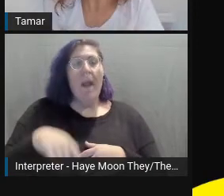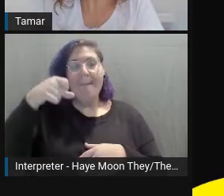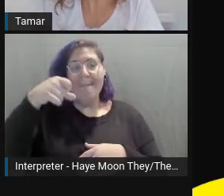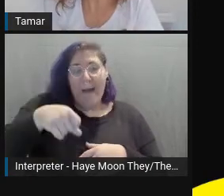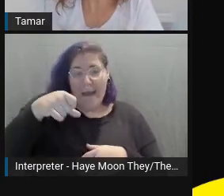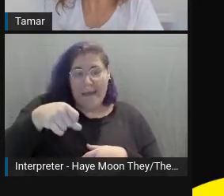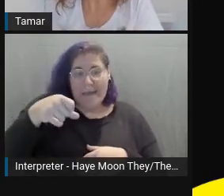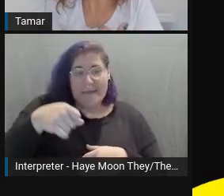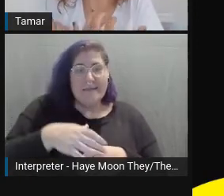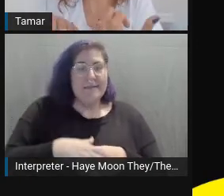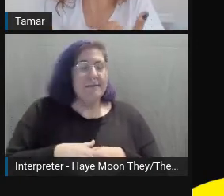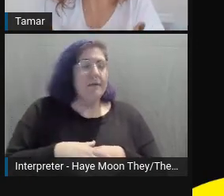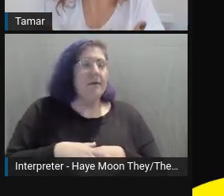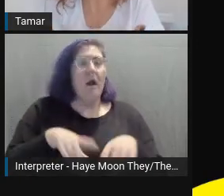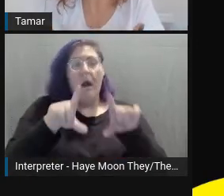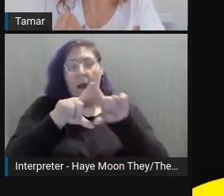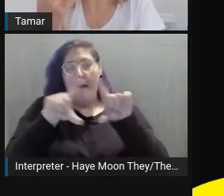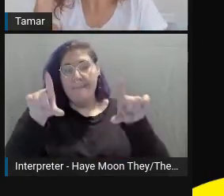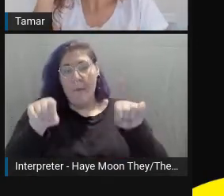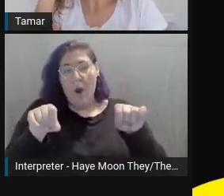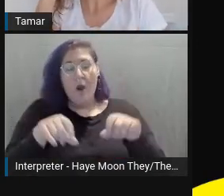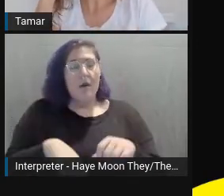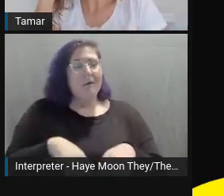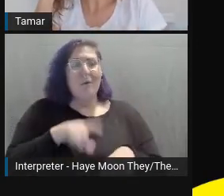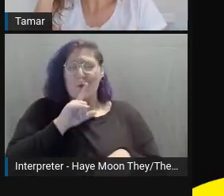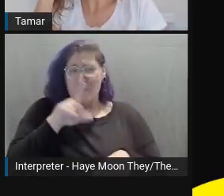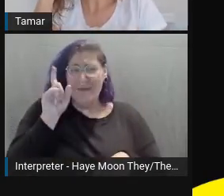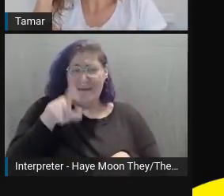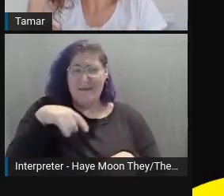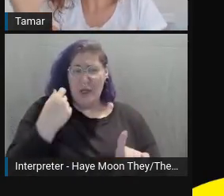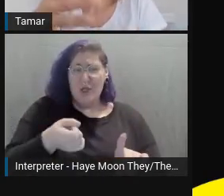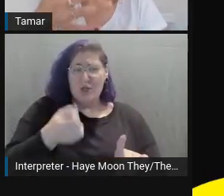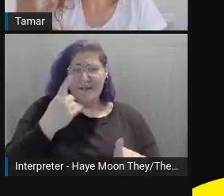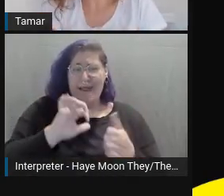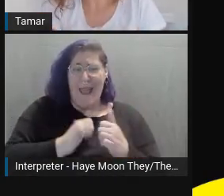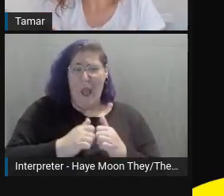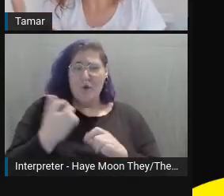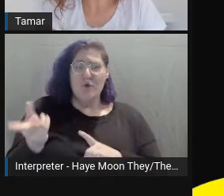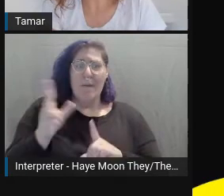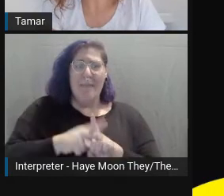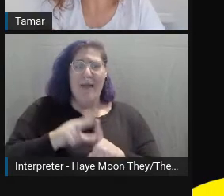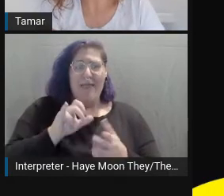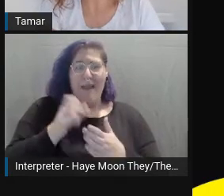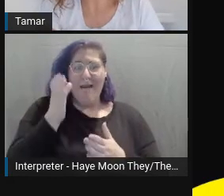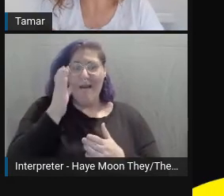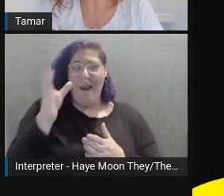from the beginning. That's why I always recommend clients,